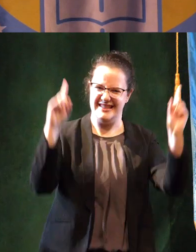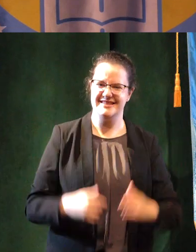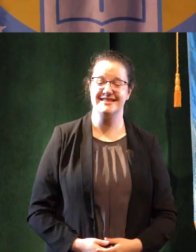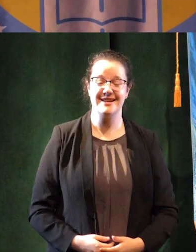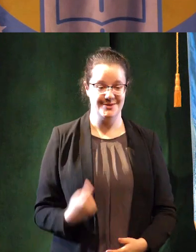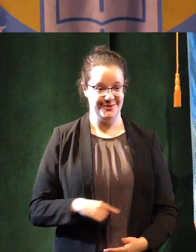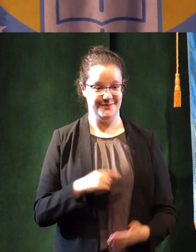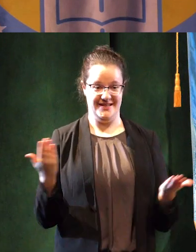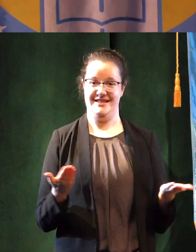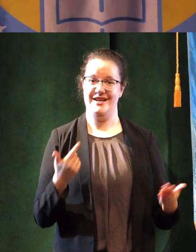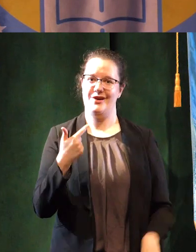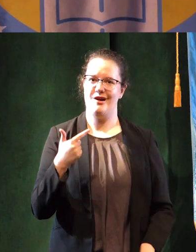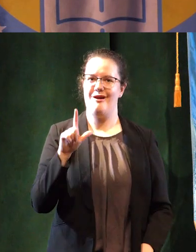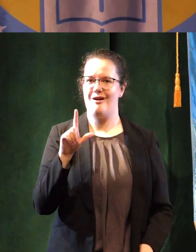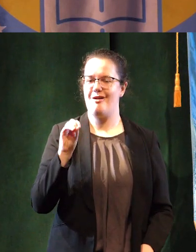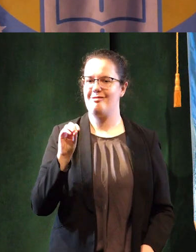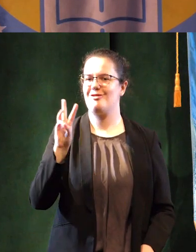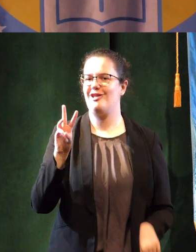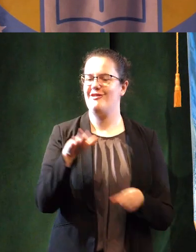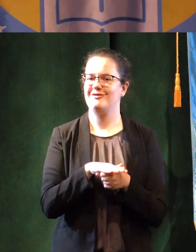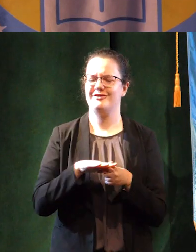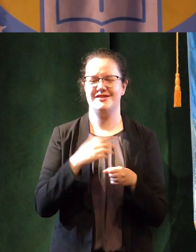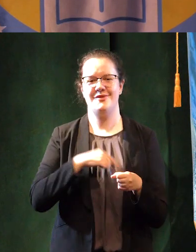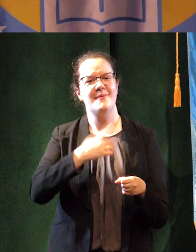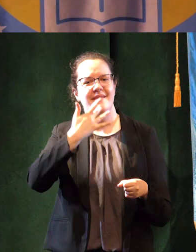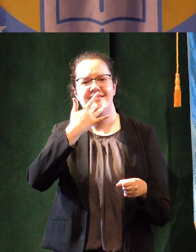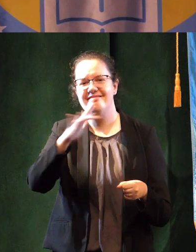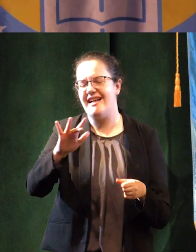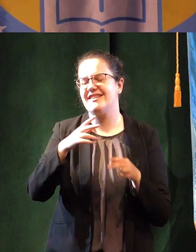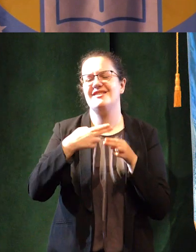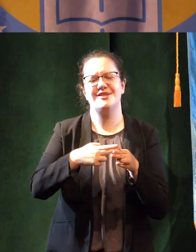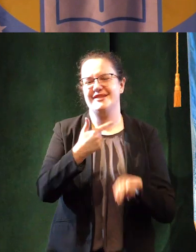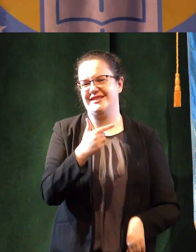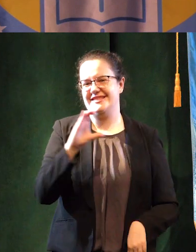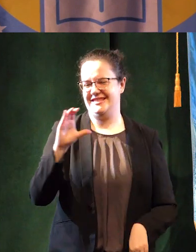Glo region are so fortunate to be able to call Genesee Community College ours